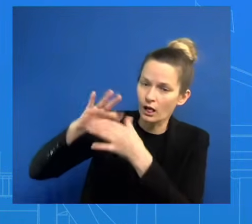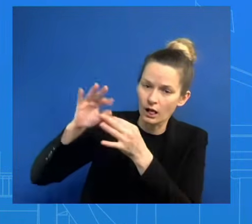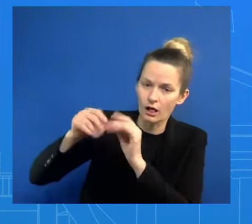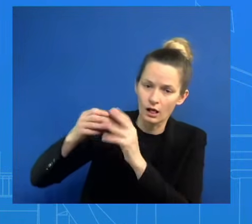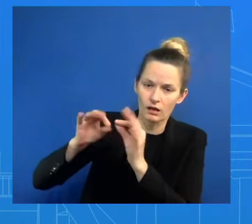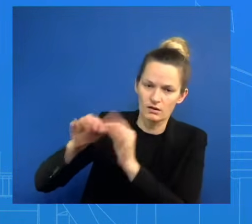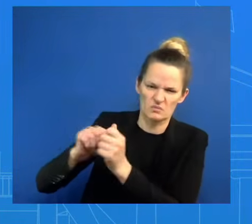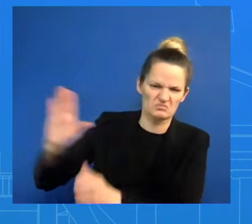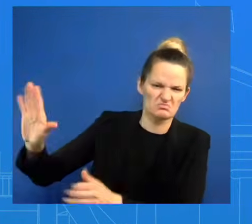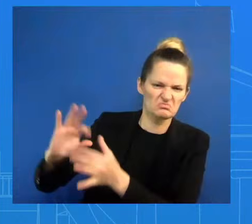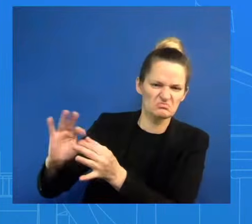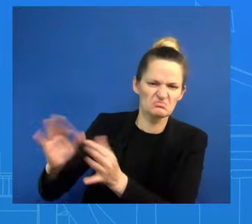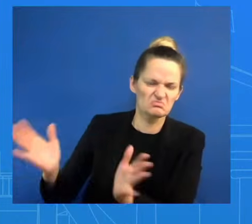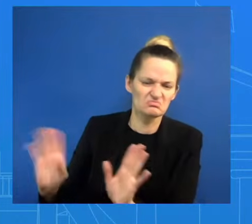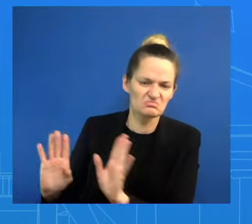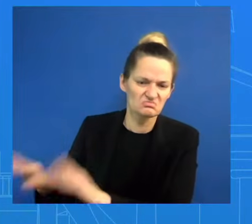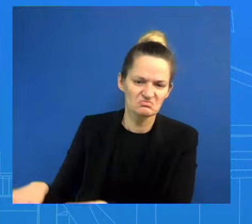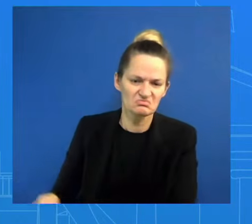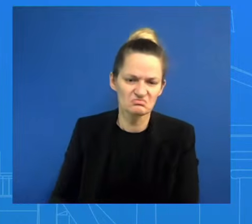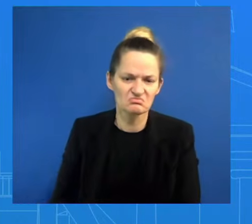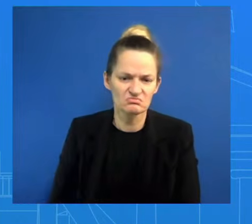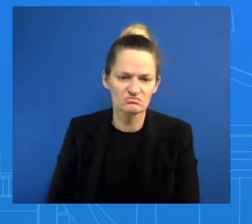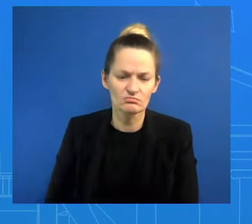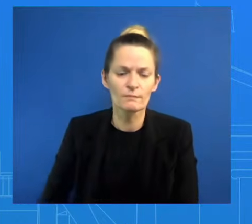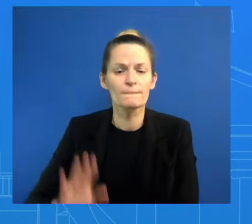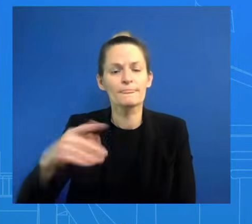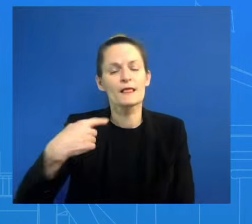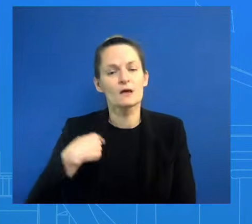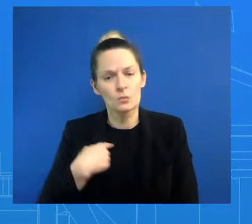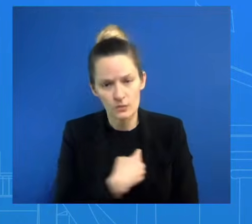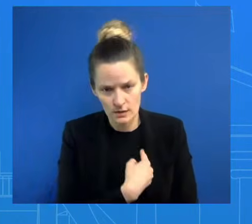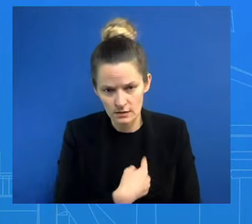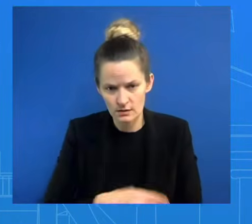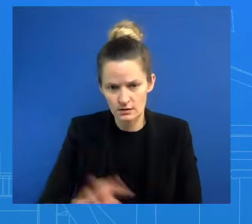in good faith to get Paul home. Go ahead, Karen.